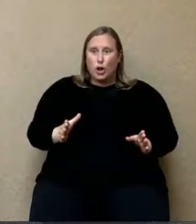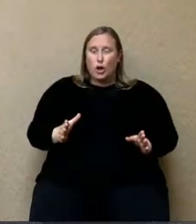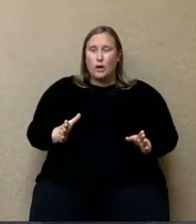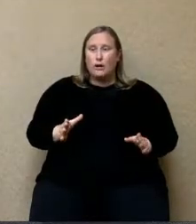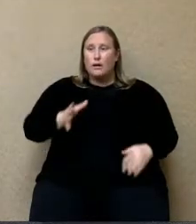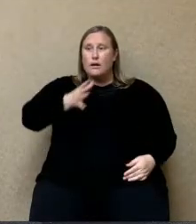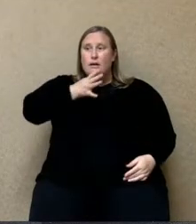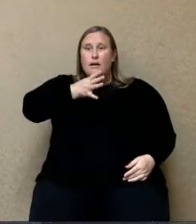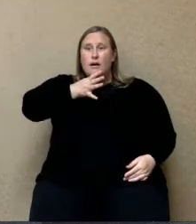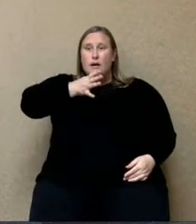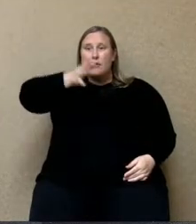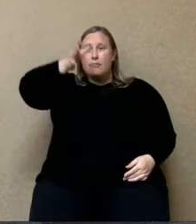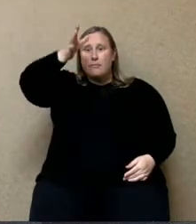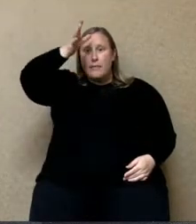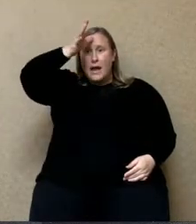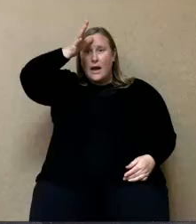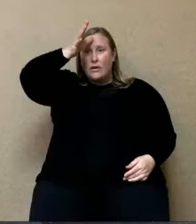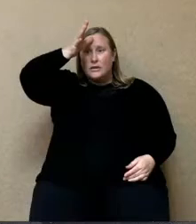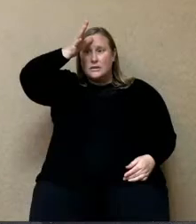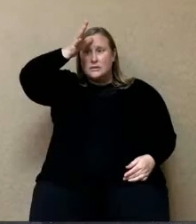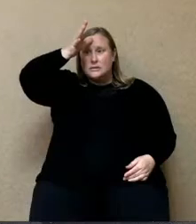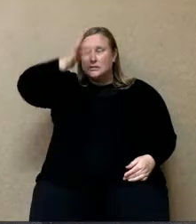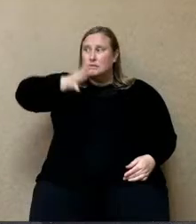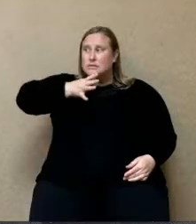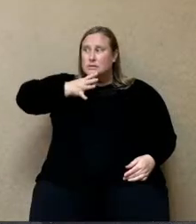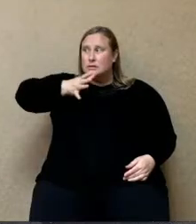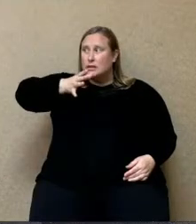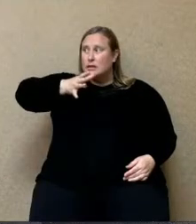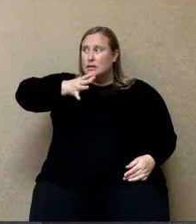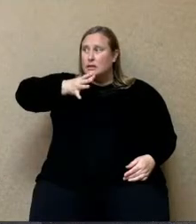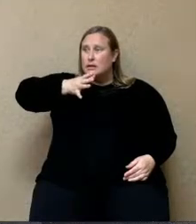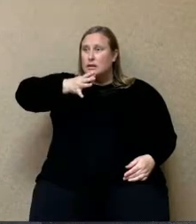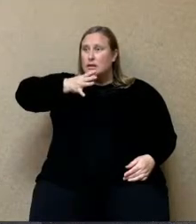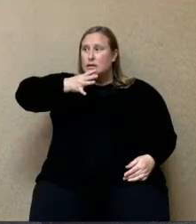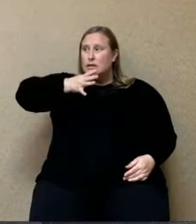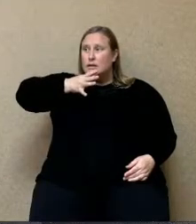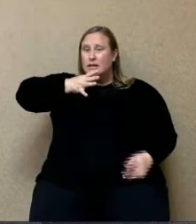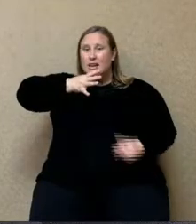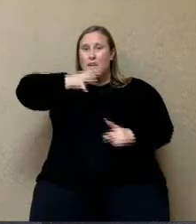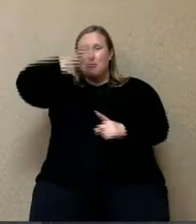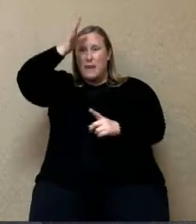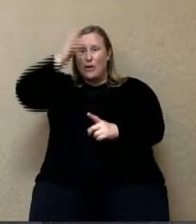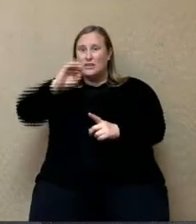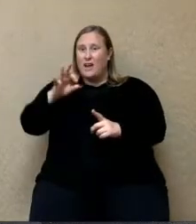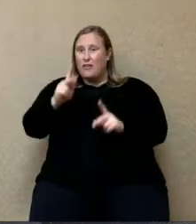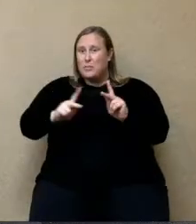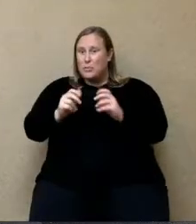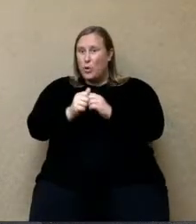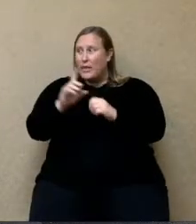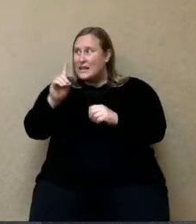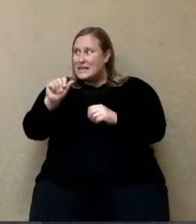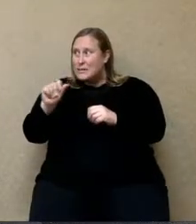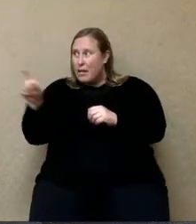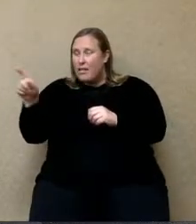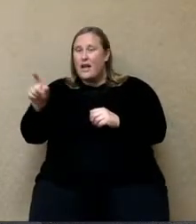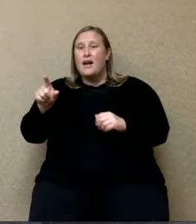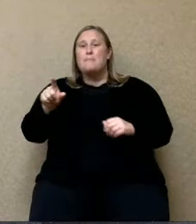Parents of people with disabilities? I'm just, thank you. One. I'm like, I'm missing the mark on everything. Para-professionals?